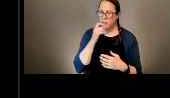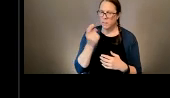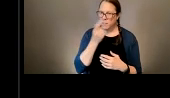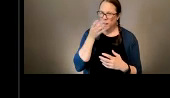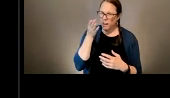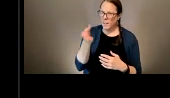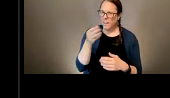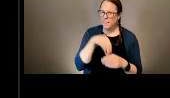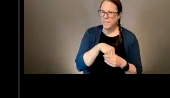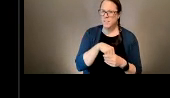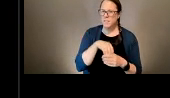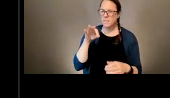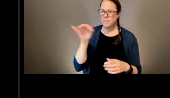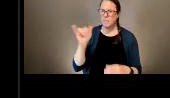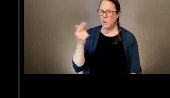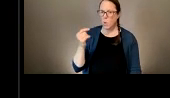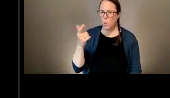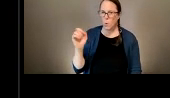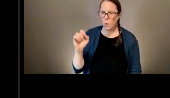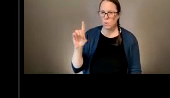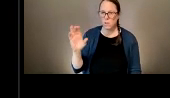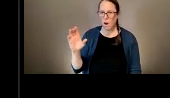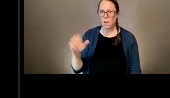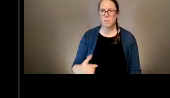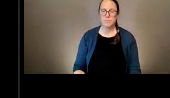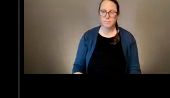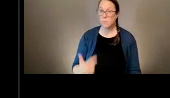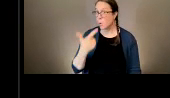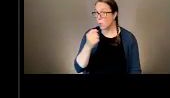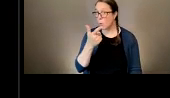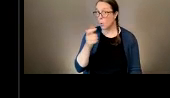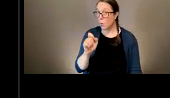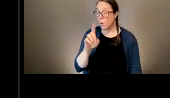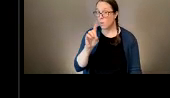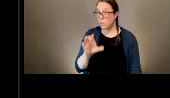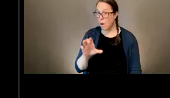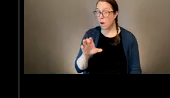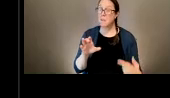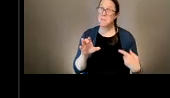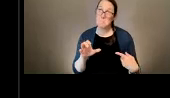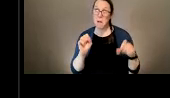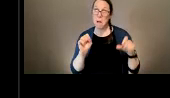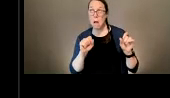in a format like Google Docs. Google Docs, it can be used,